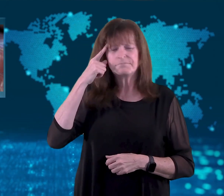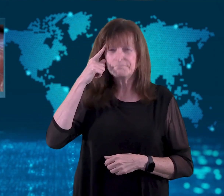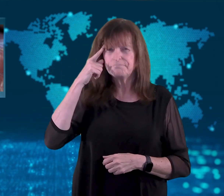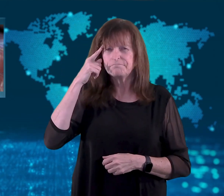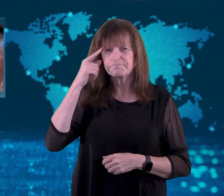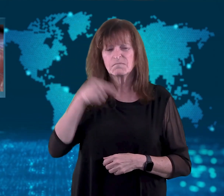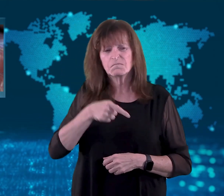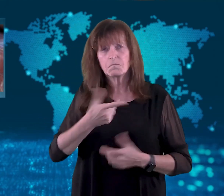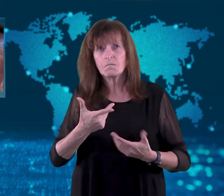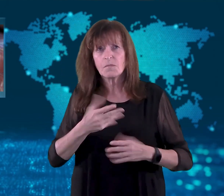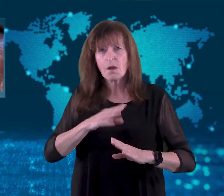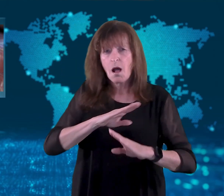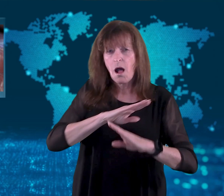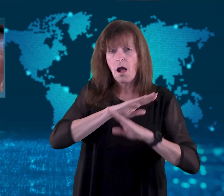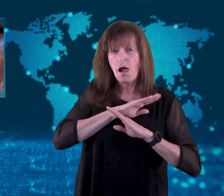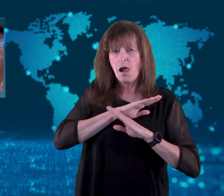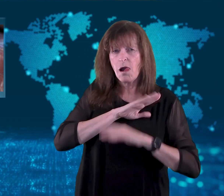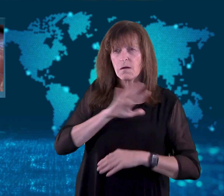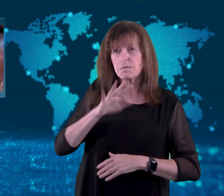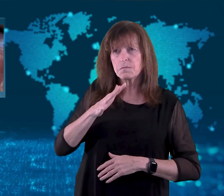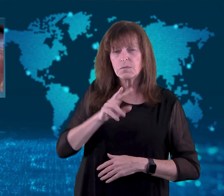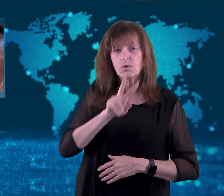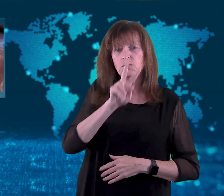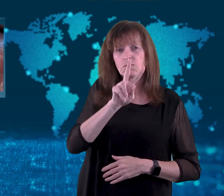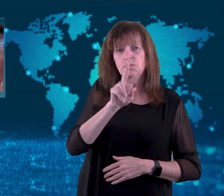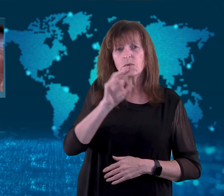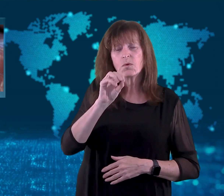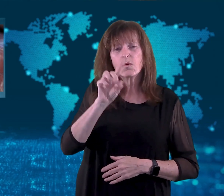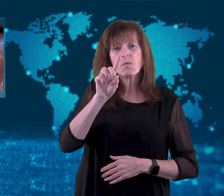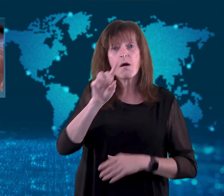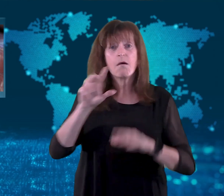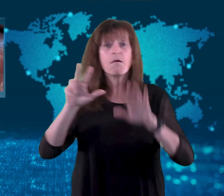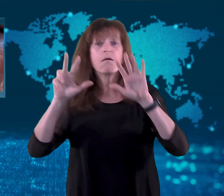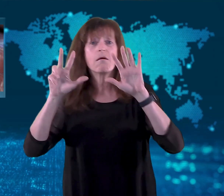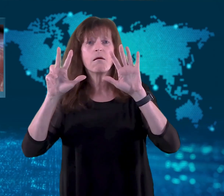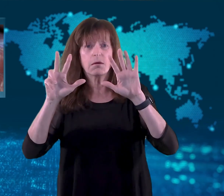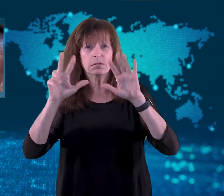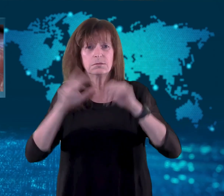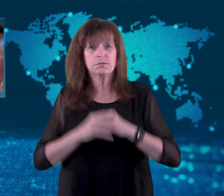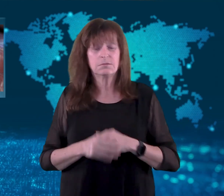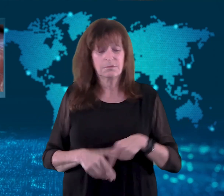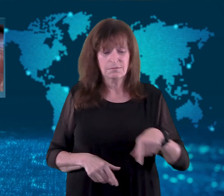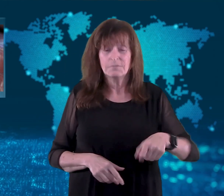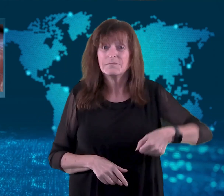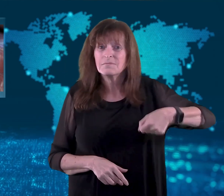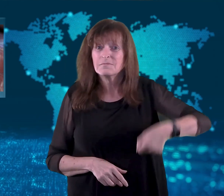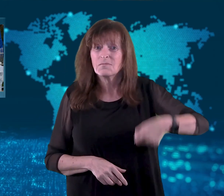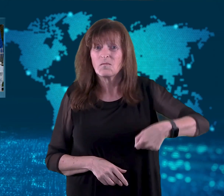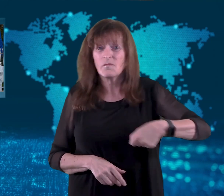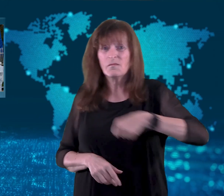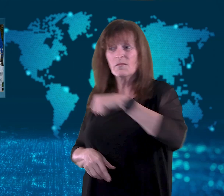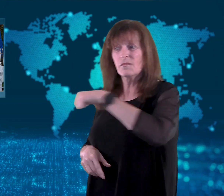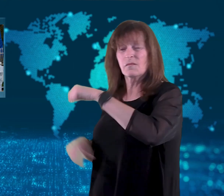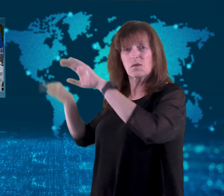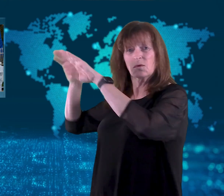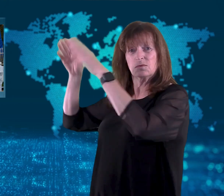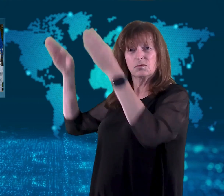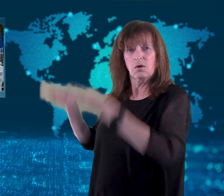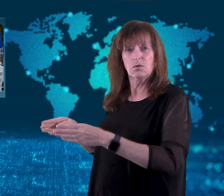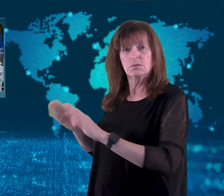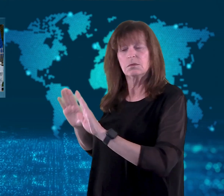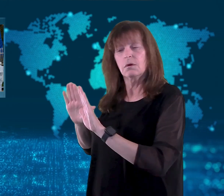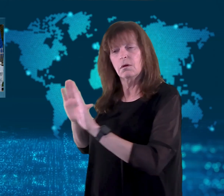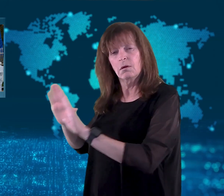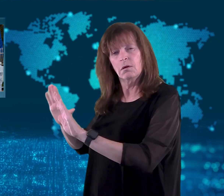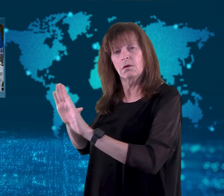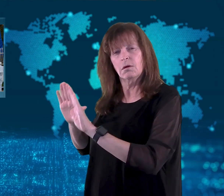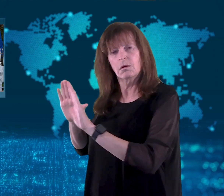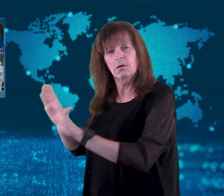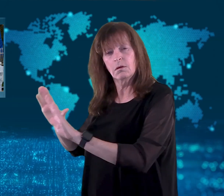Authorities believe they were killed in 2018, and that the suitcases had been in storage for